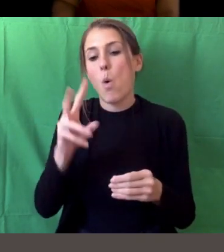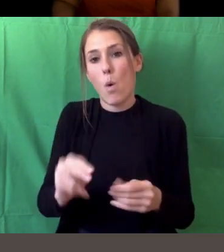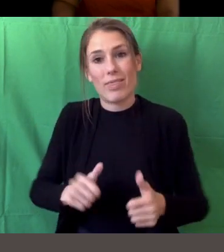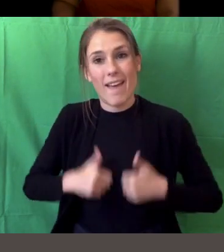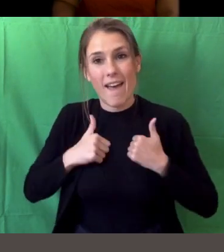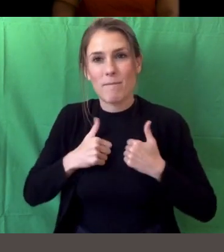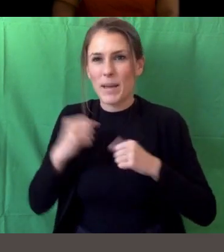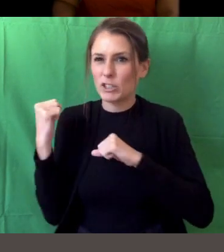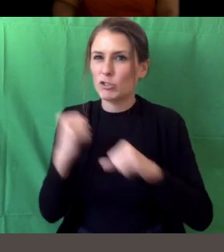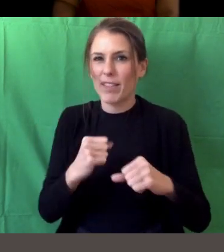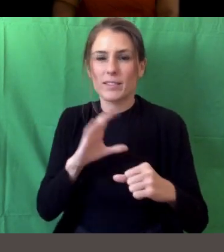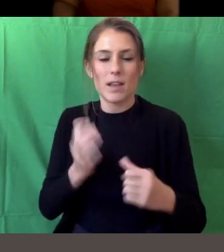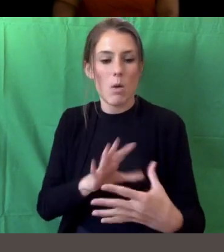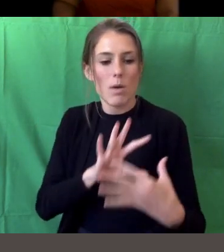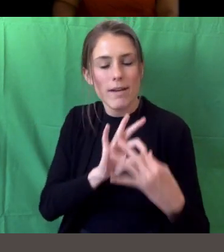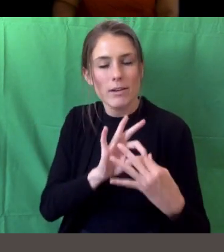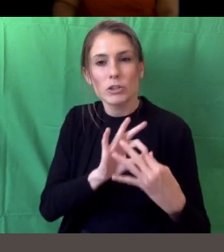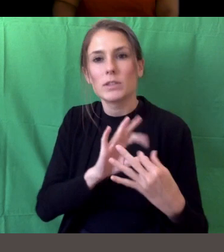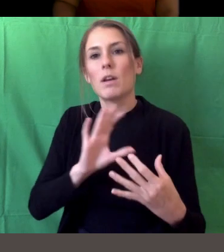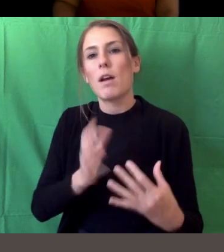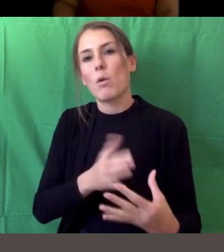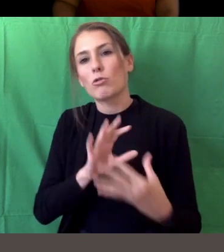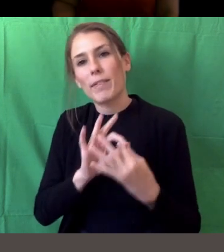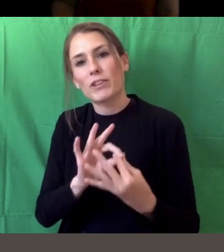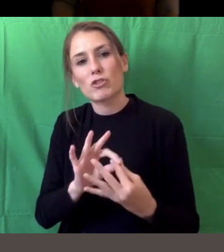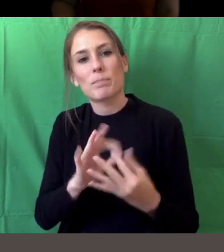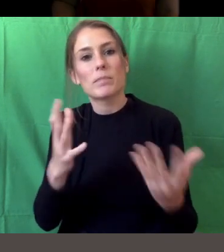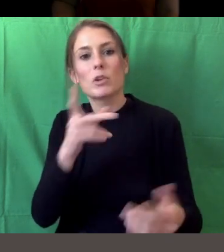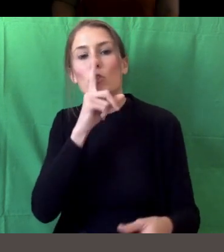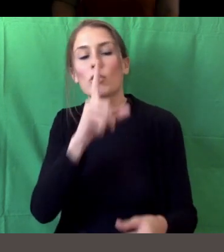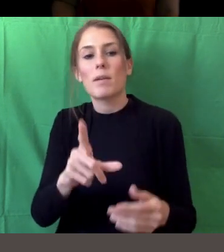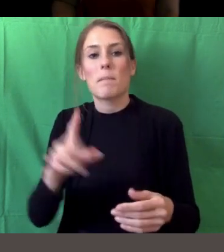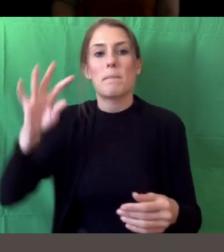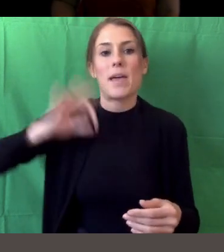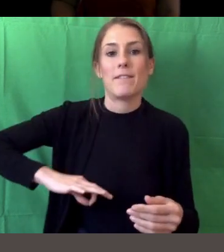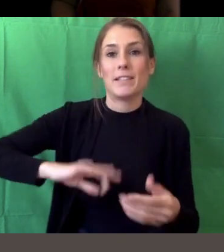by strengthening our connections and relationships.